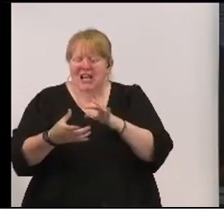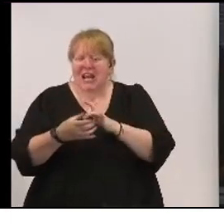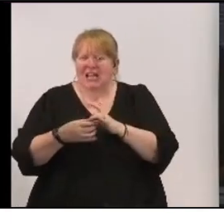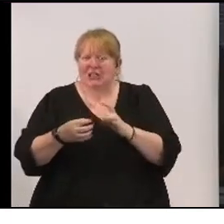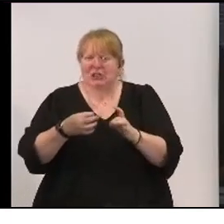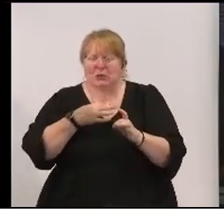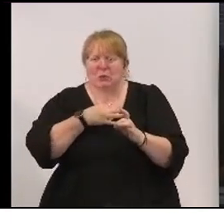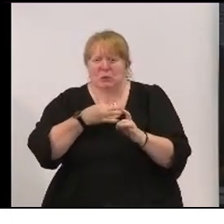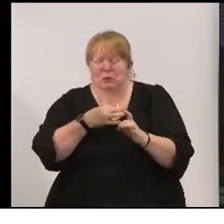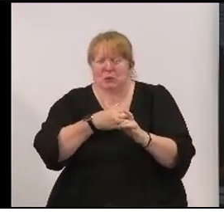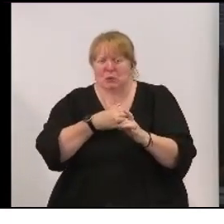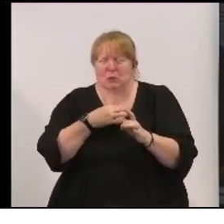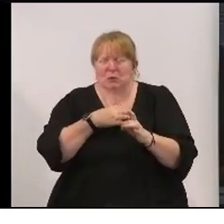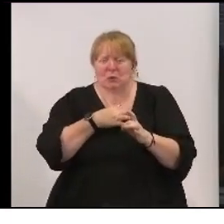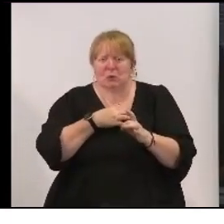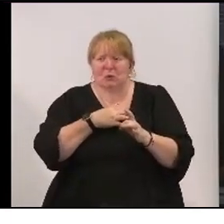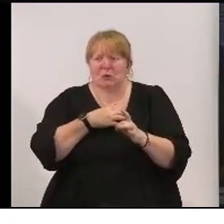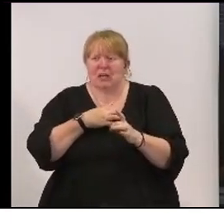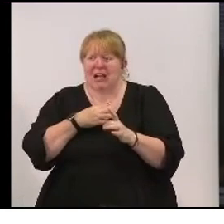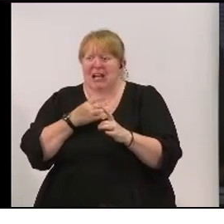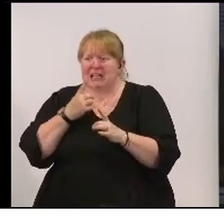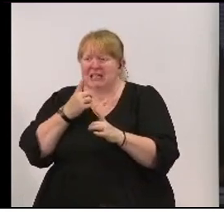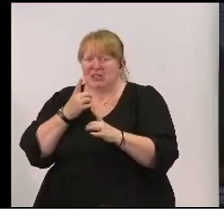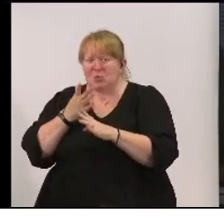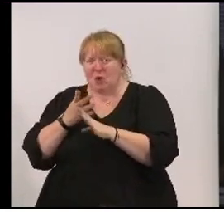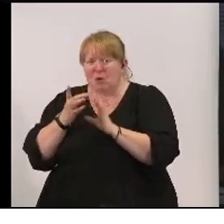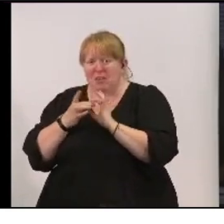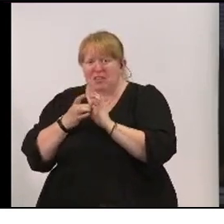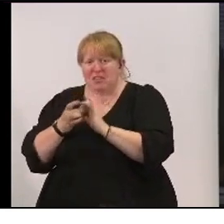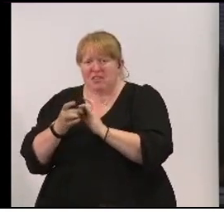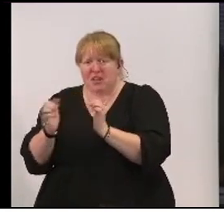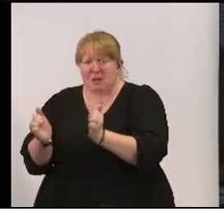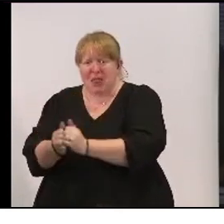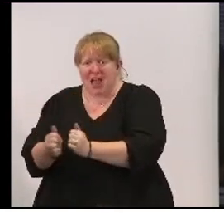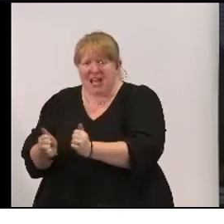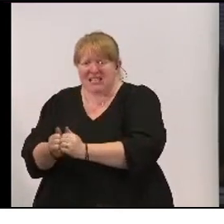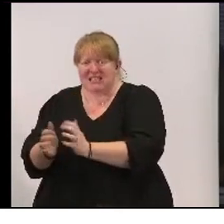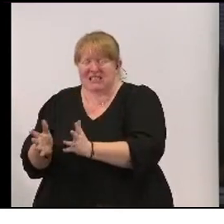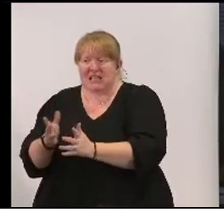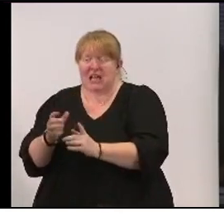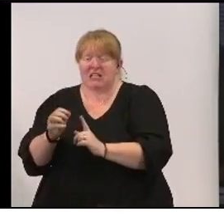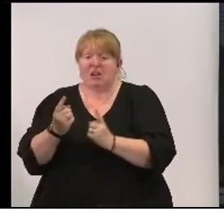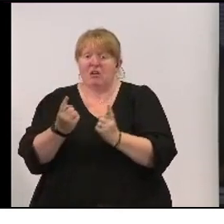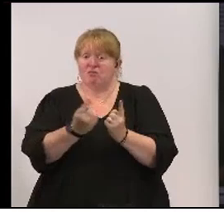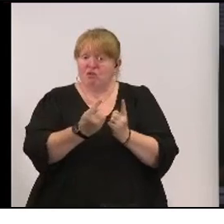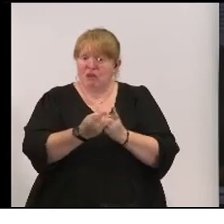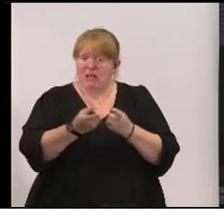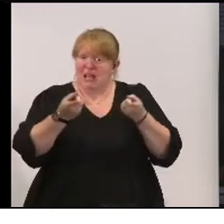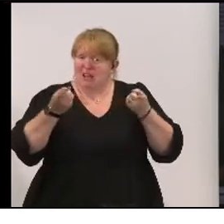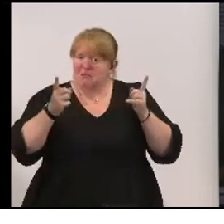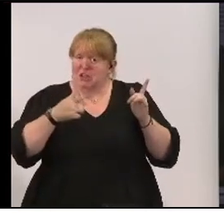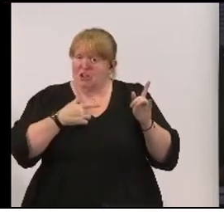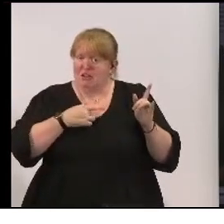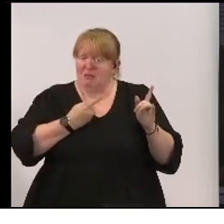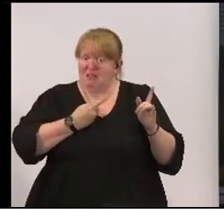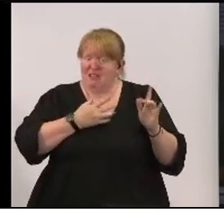and whether or not to work with compliance. As a product manager, I've been fortunate to